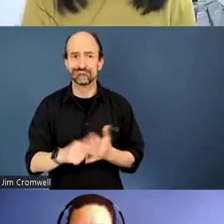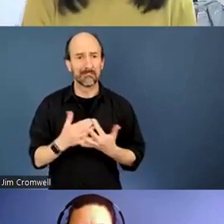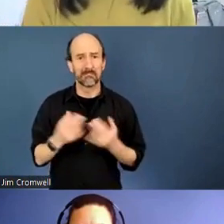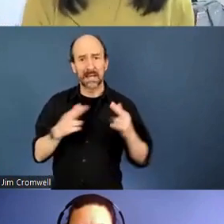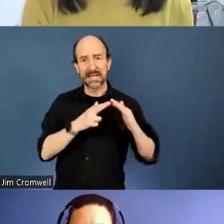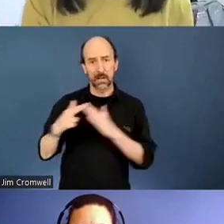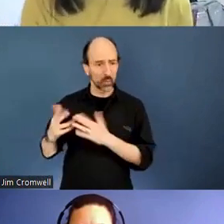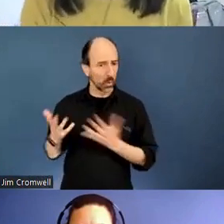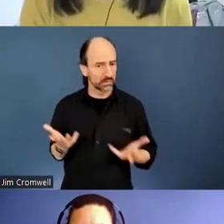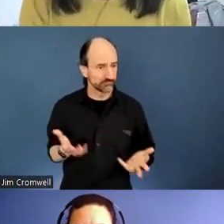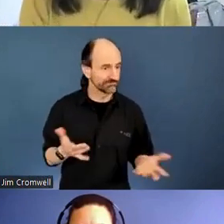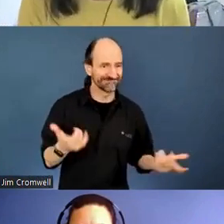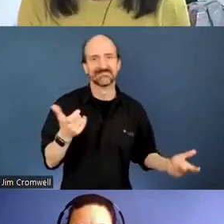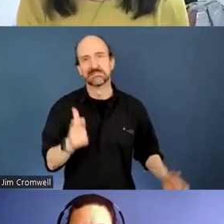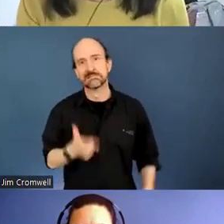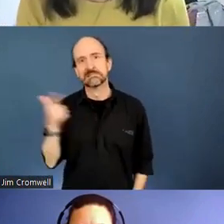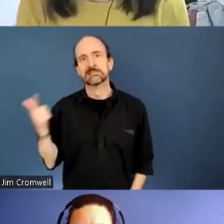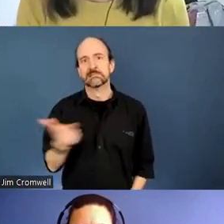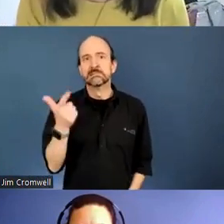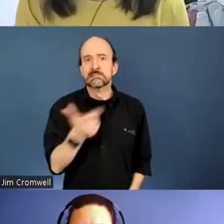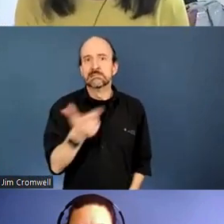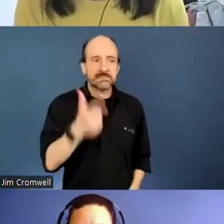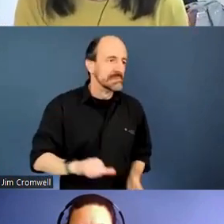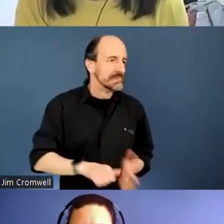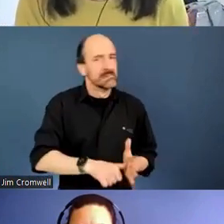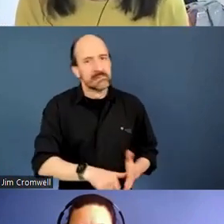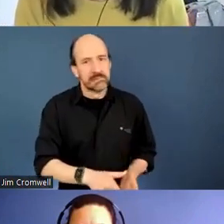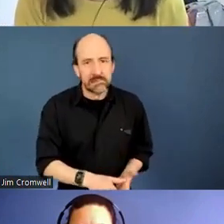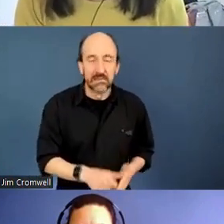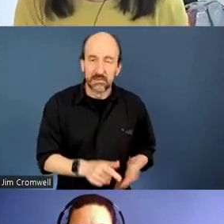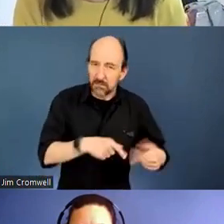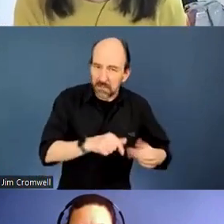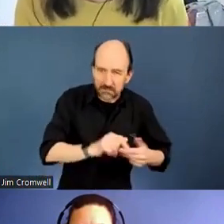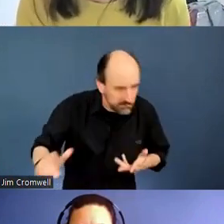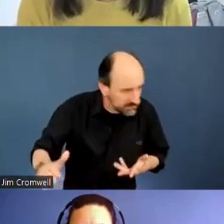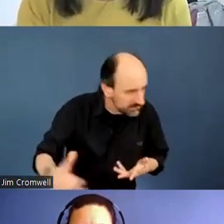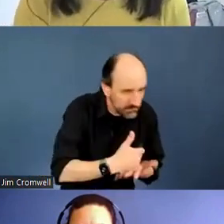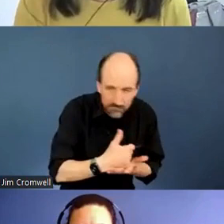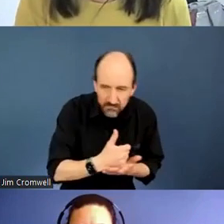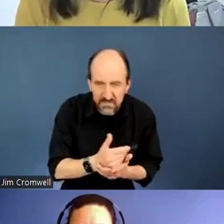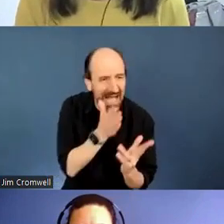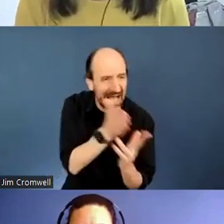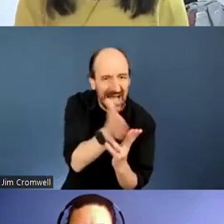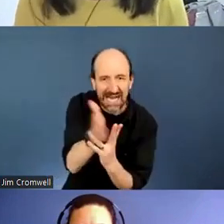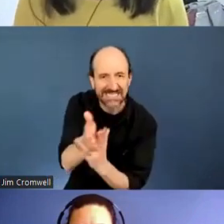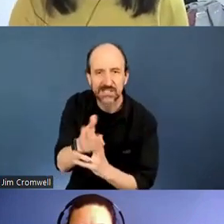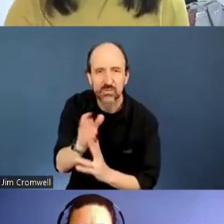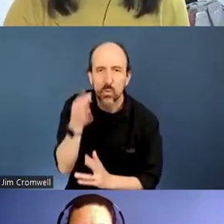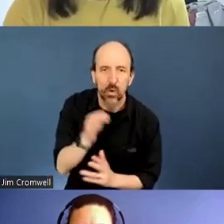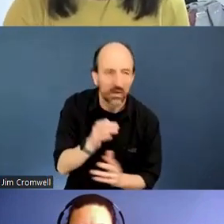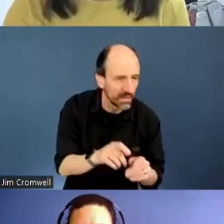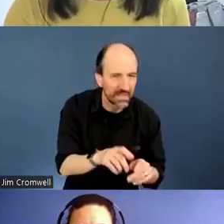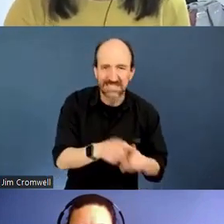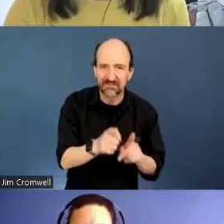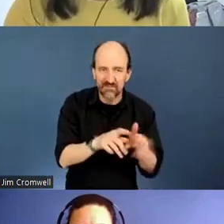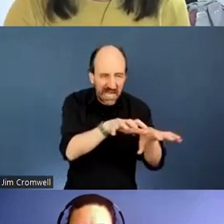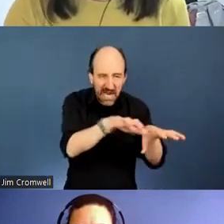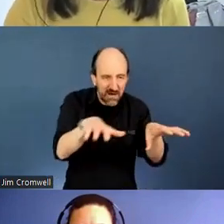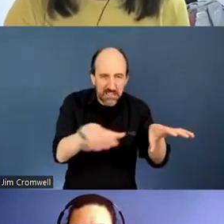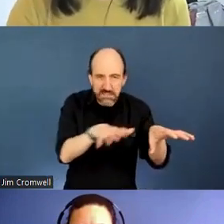collected data on access to water and from the data they